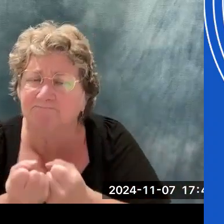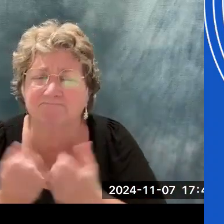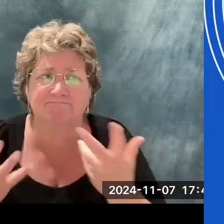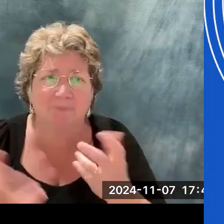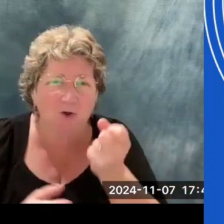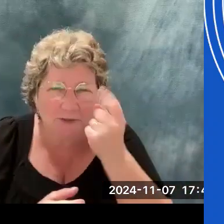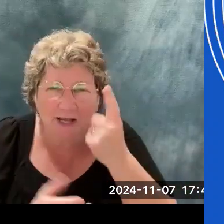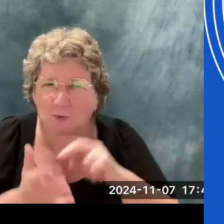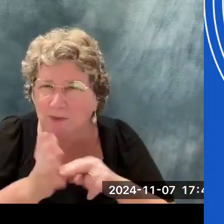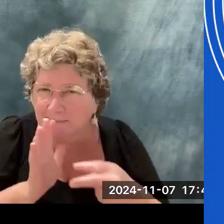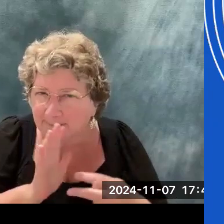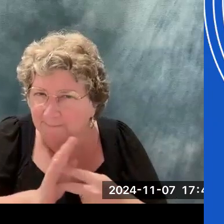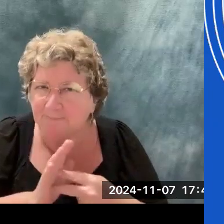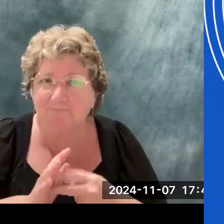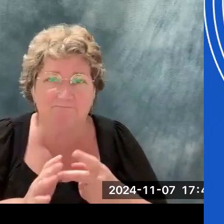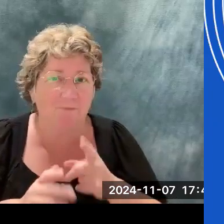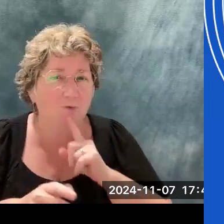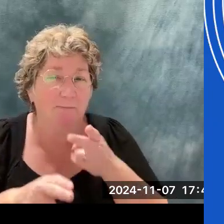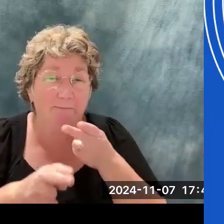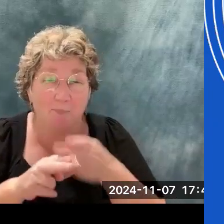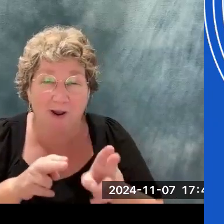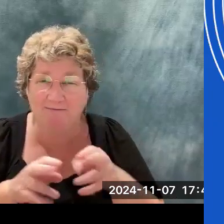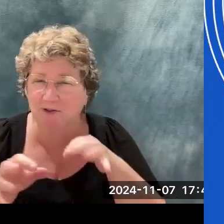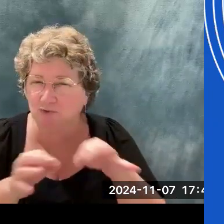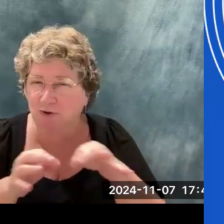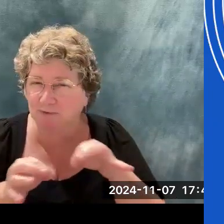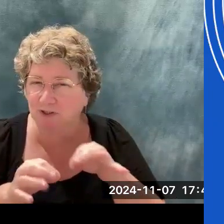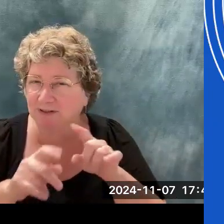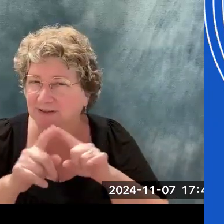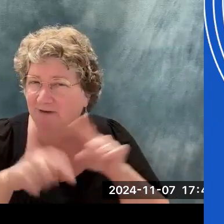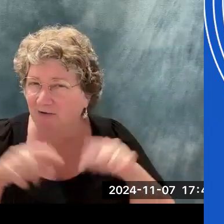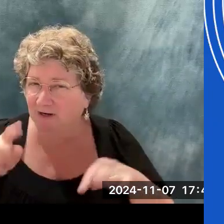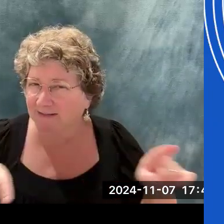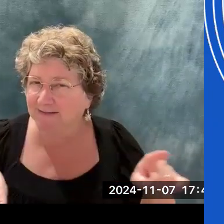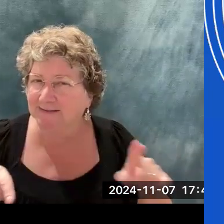It gives brief descriptions of the types of services, so I encourage everyone to take